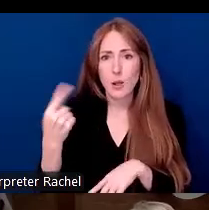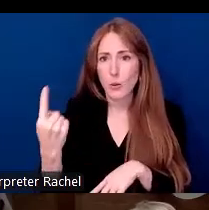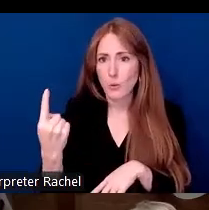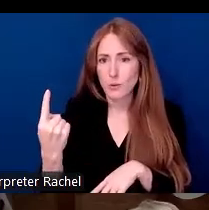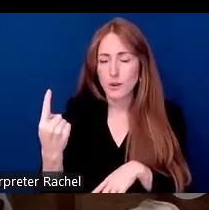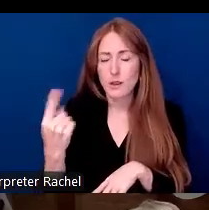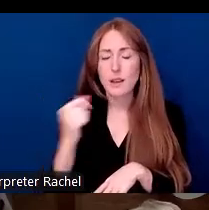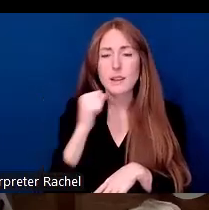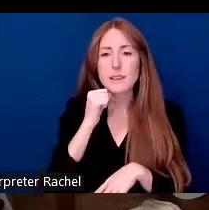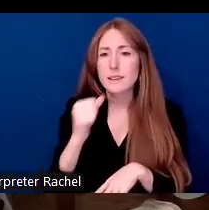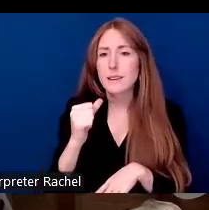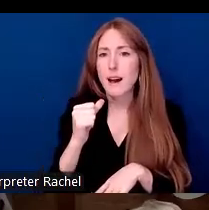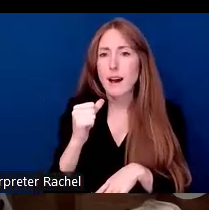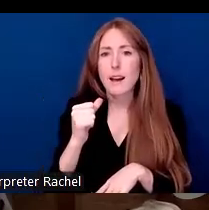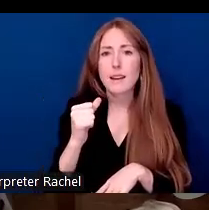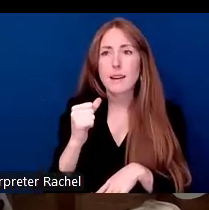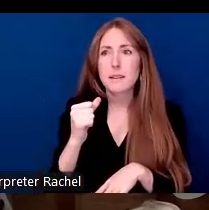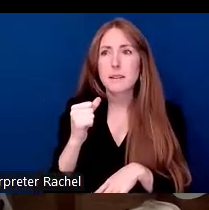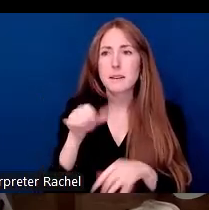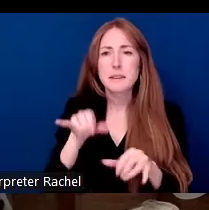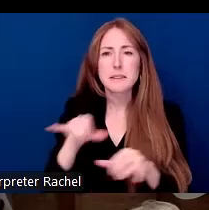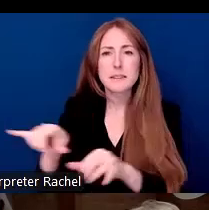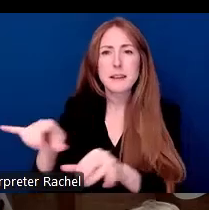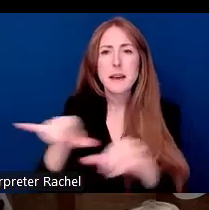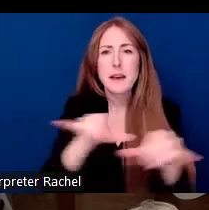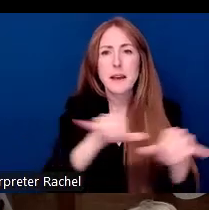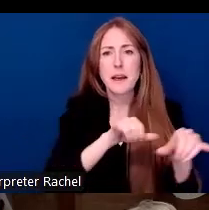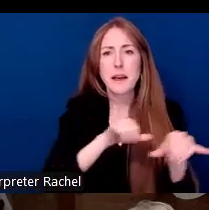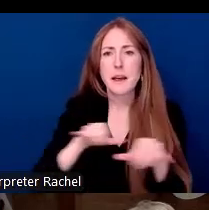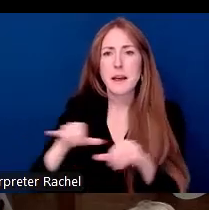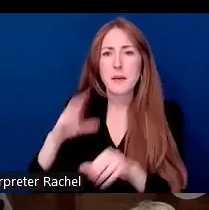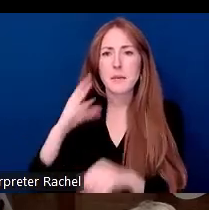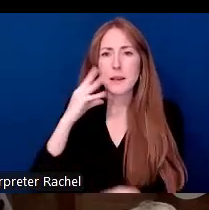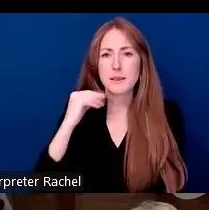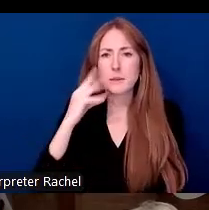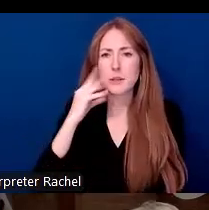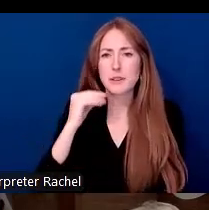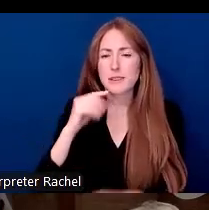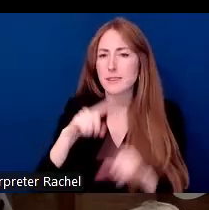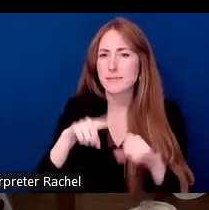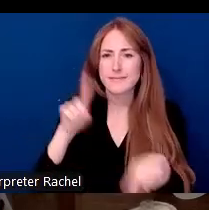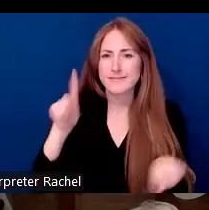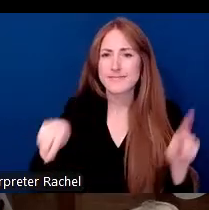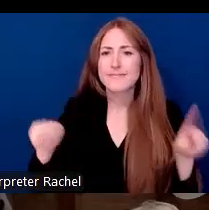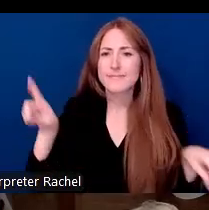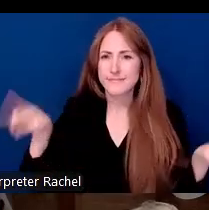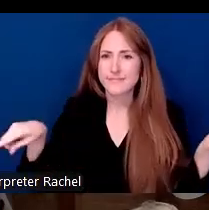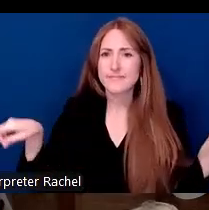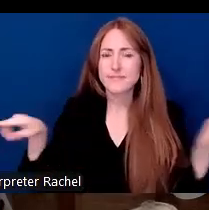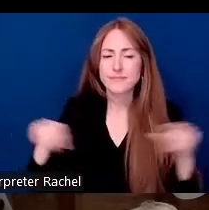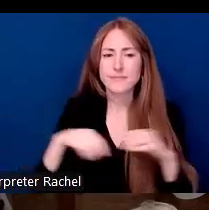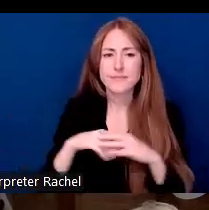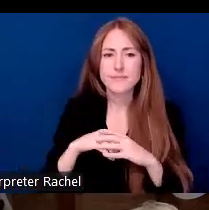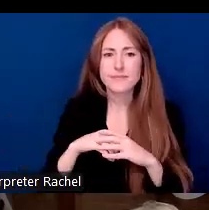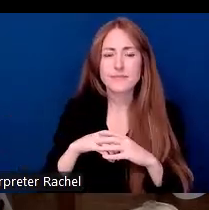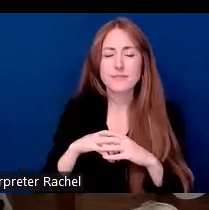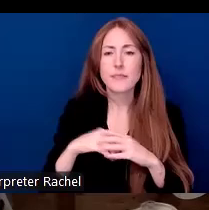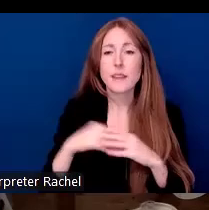by all communities and families. In the following slides, I hope to highlight findings that show how